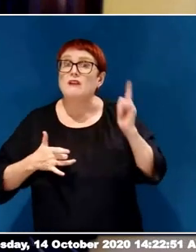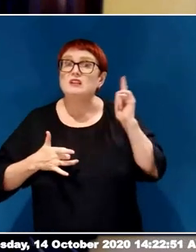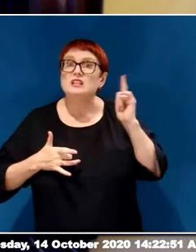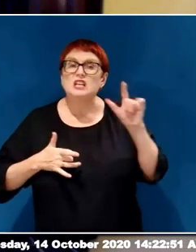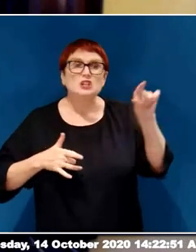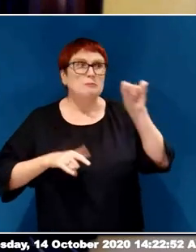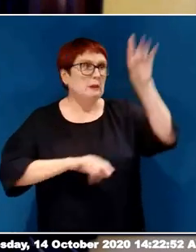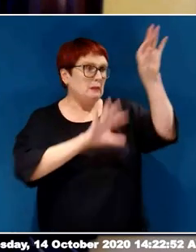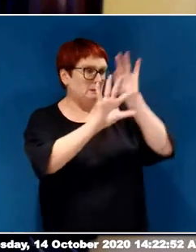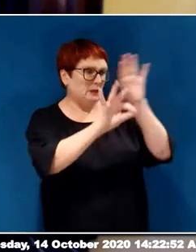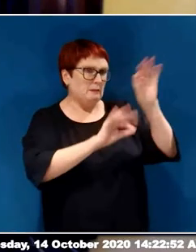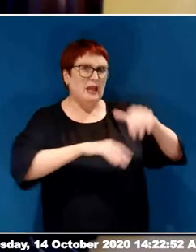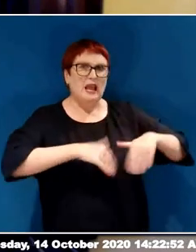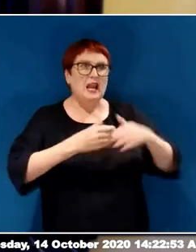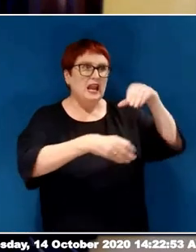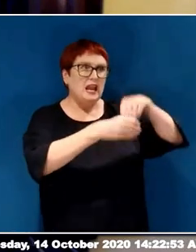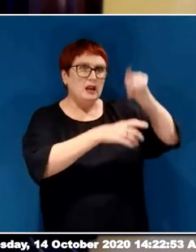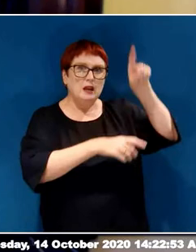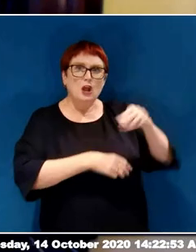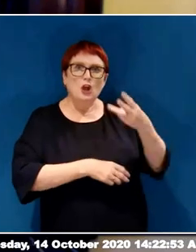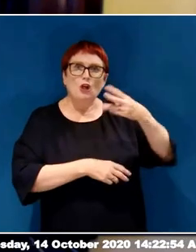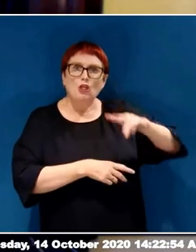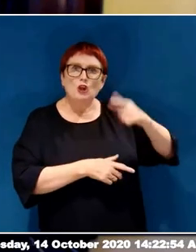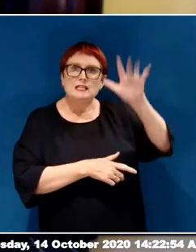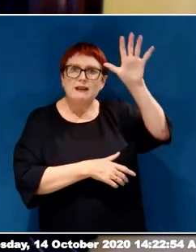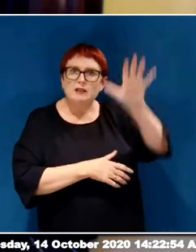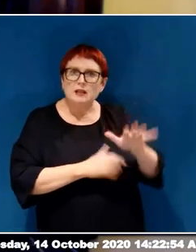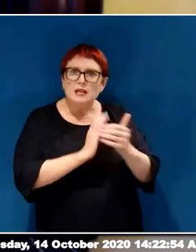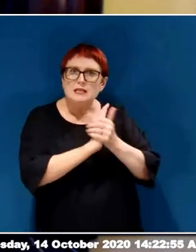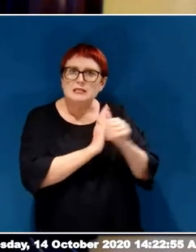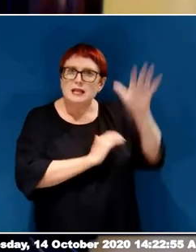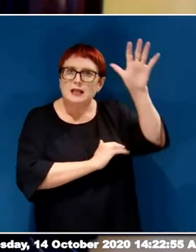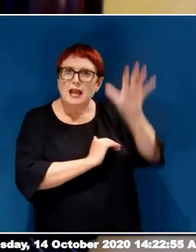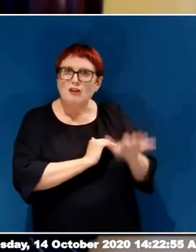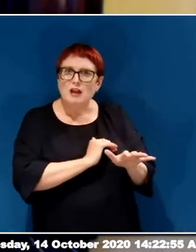requirement that any of those are related to students with disability.